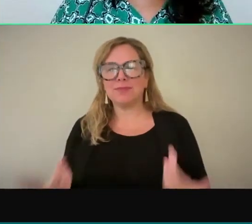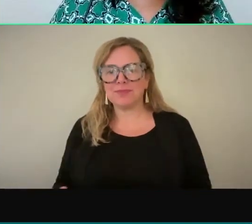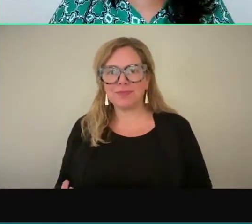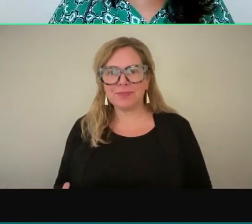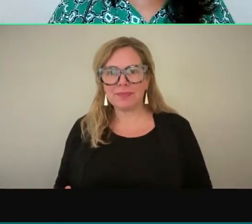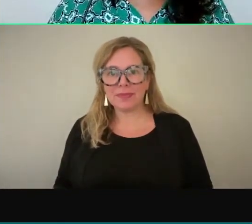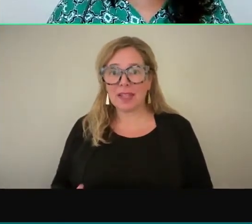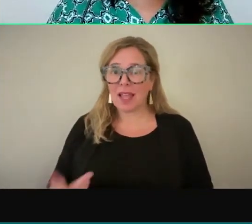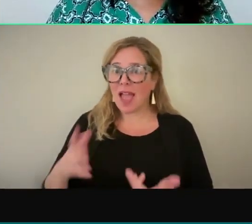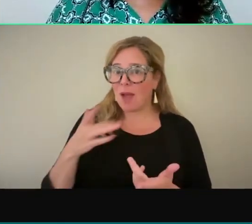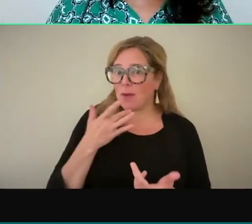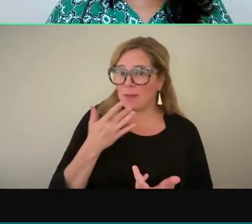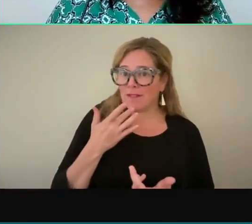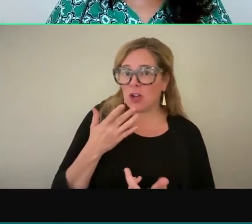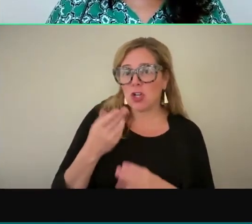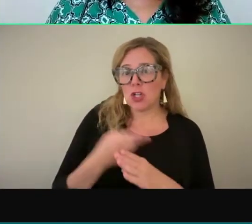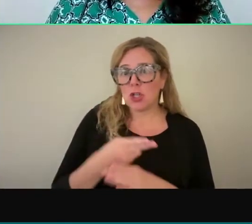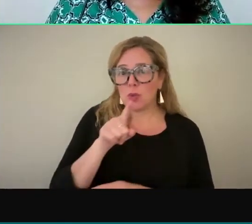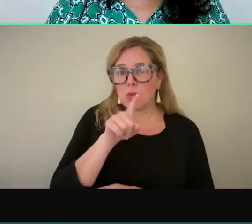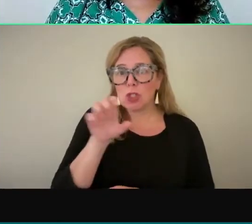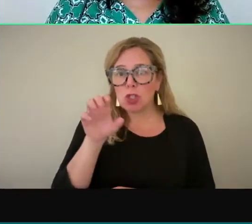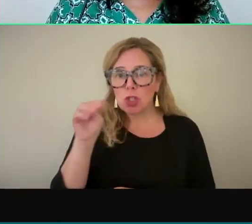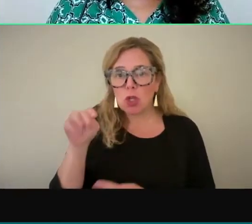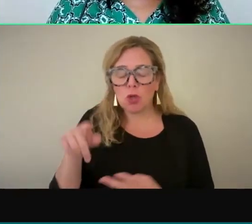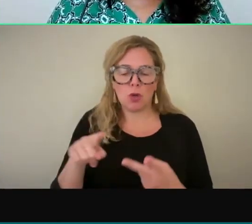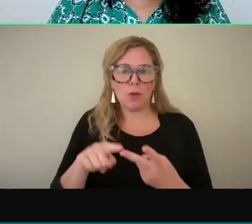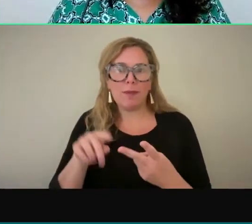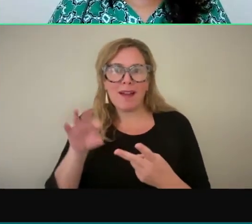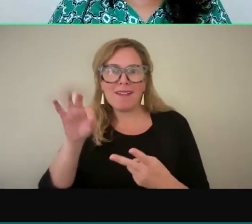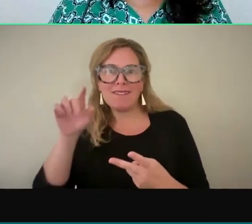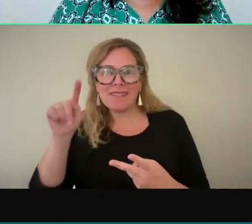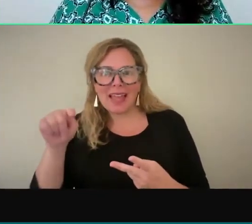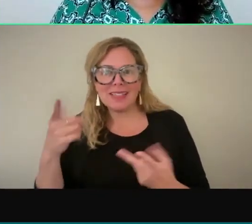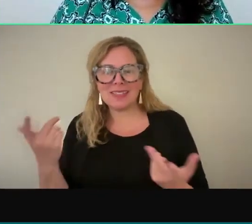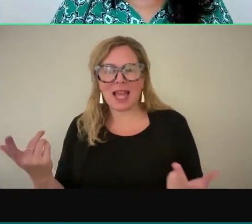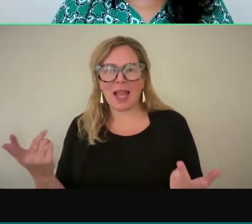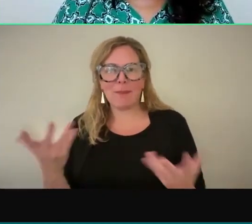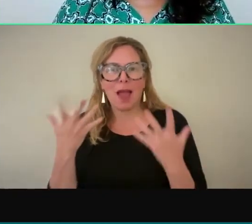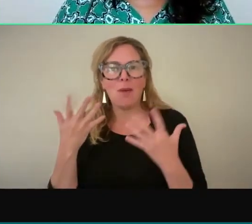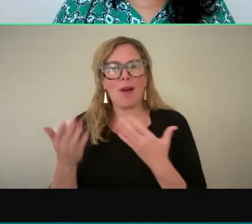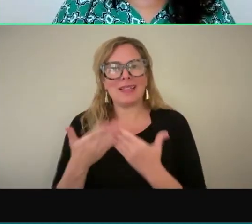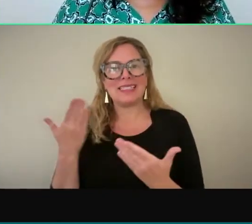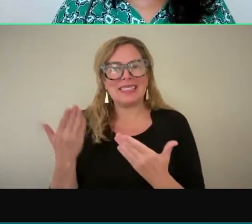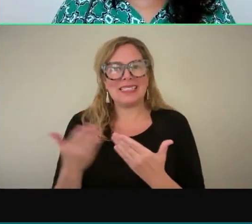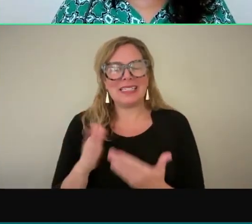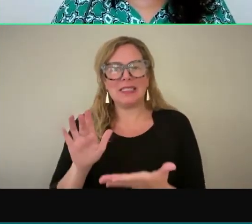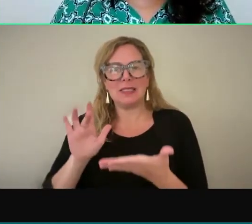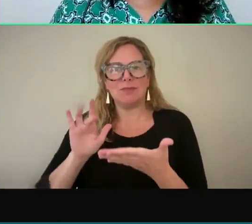nice. Simple, direct access without extra downloads. Another common theme